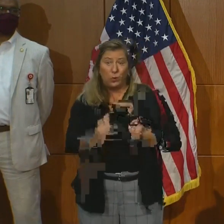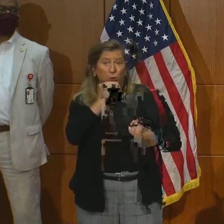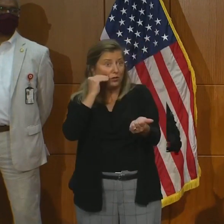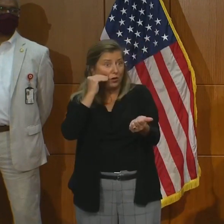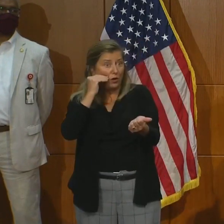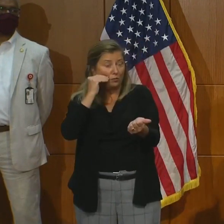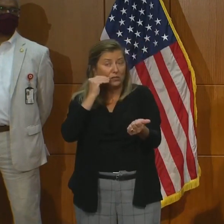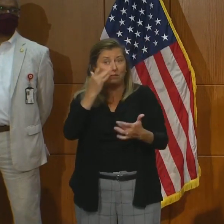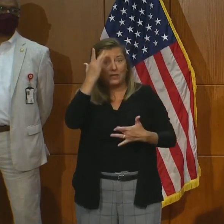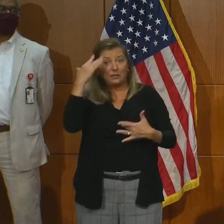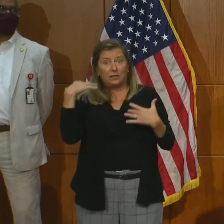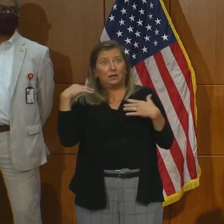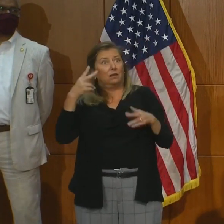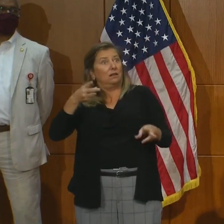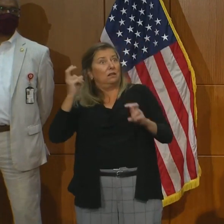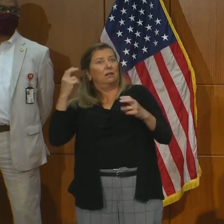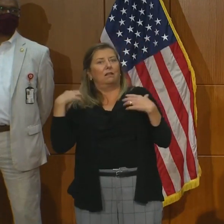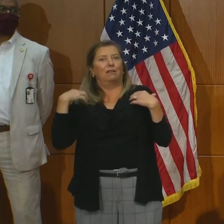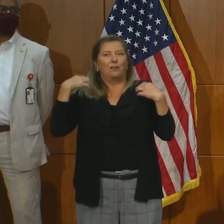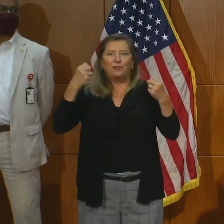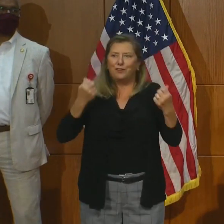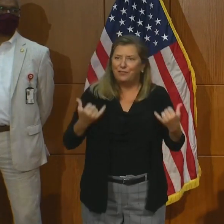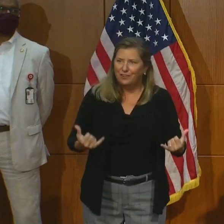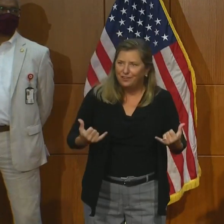INDIVIDUALS TESTED OUR PAS